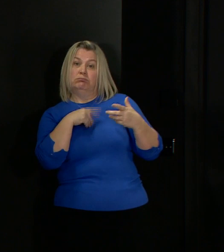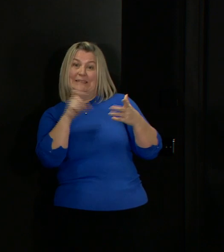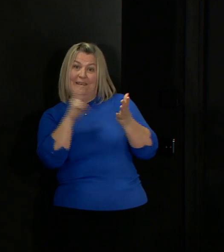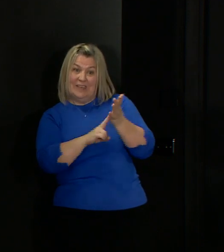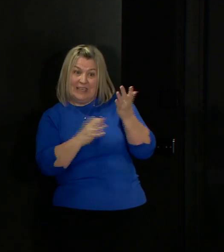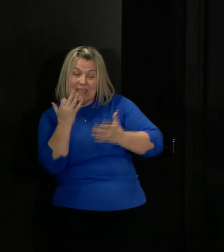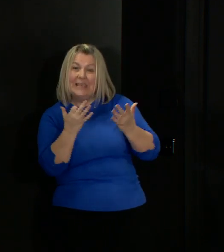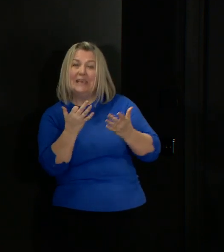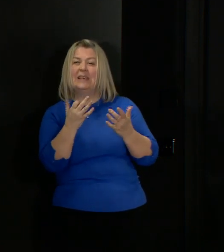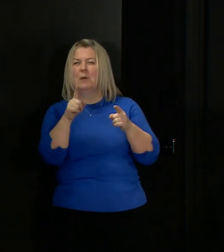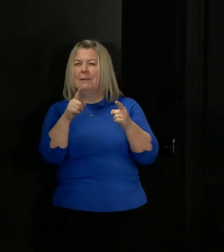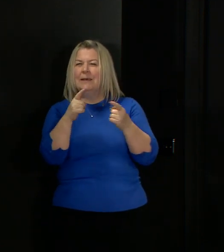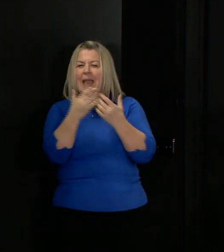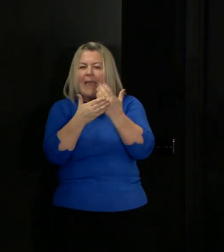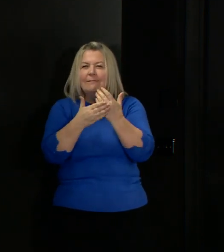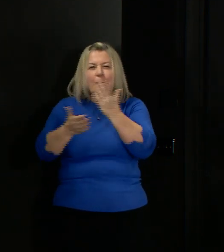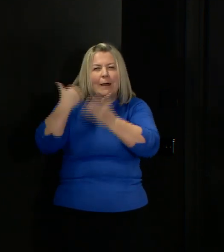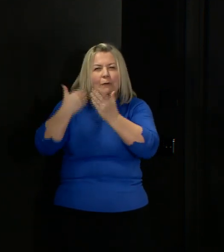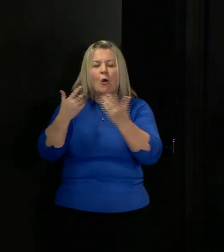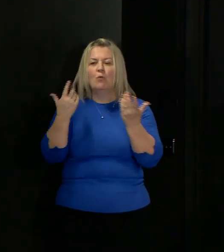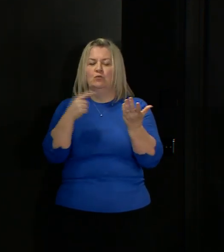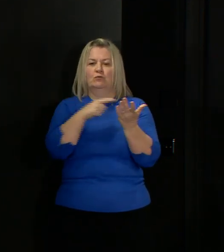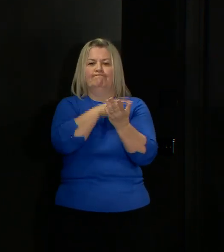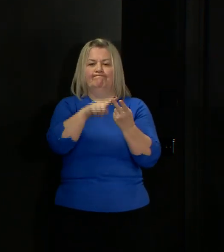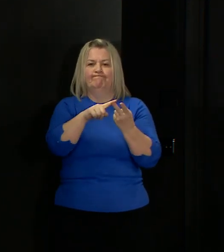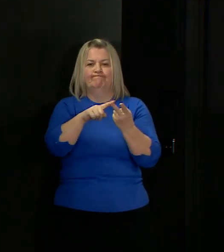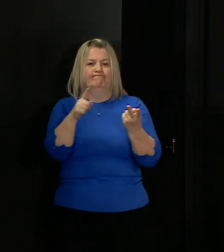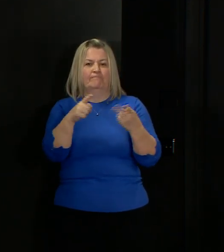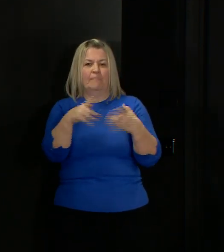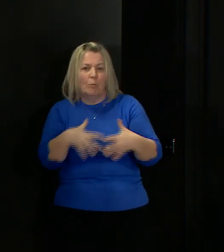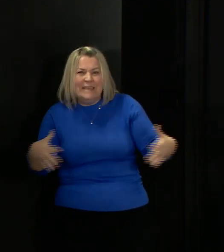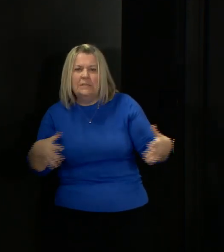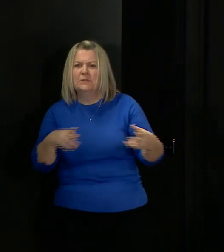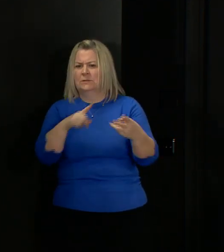ethnicity are really important in all of this and but but there's a lots of other